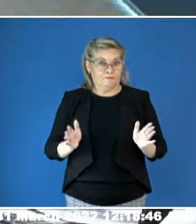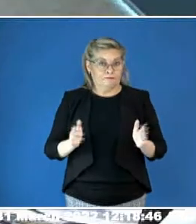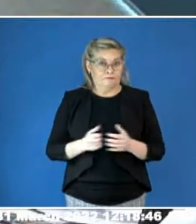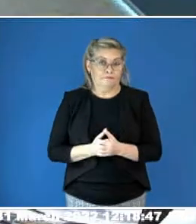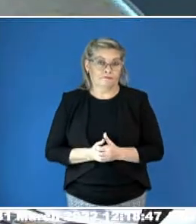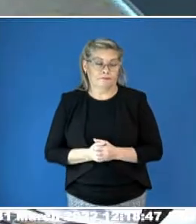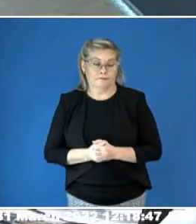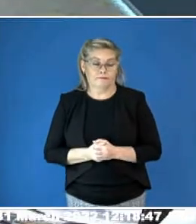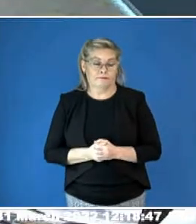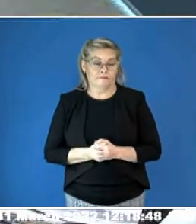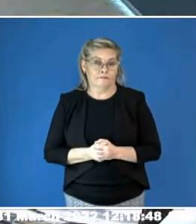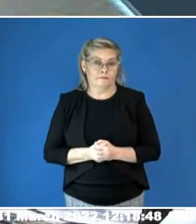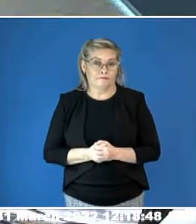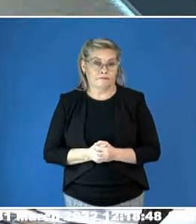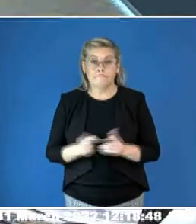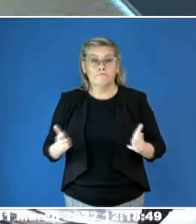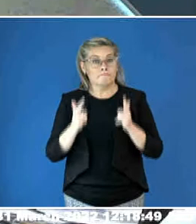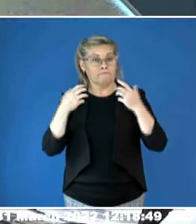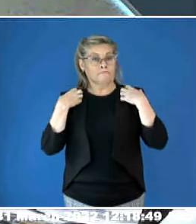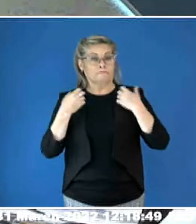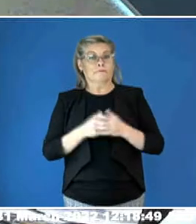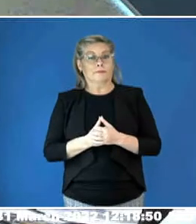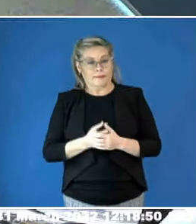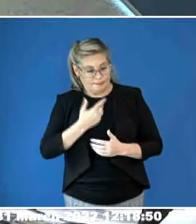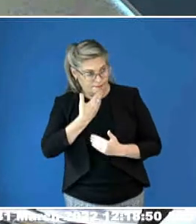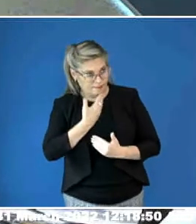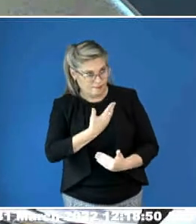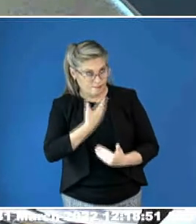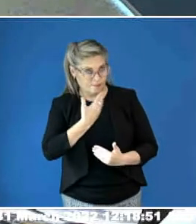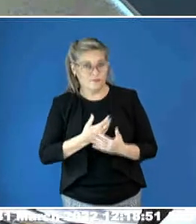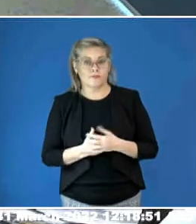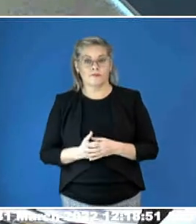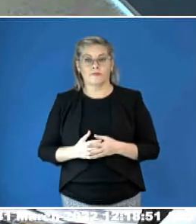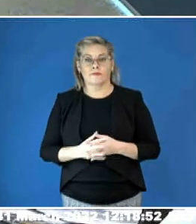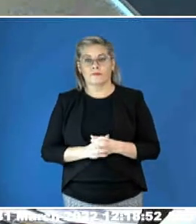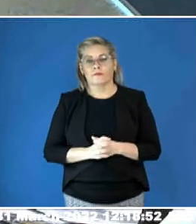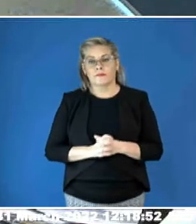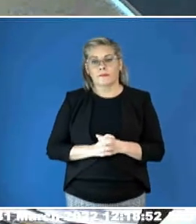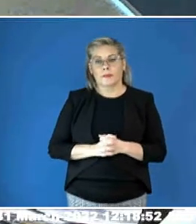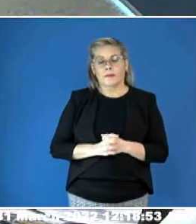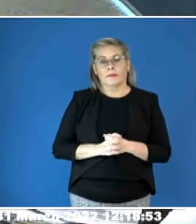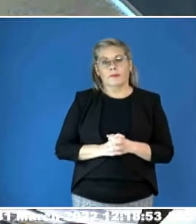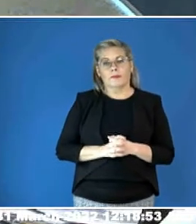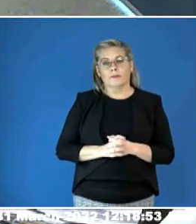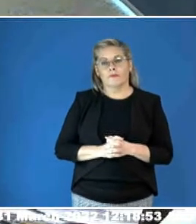Thank you. Ms Cumming, when we go to the document